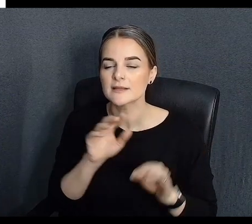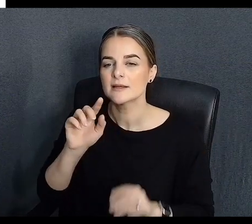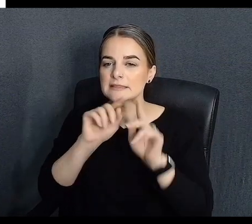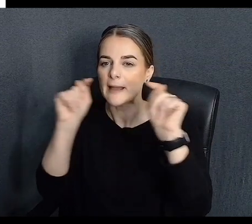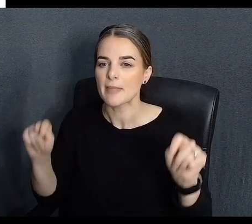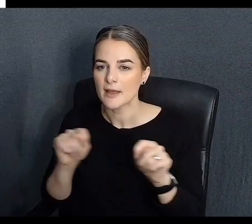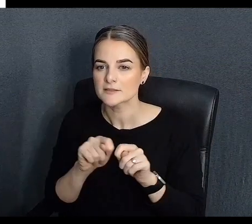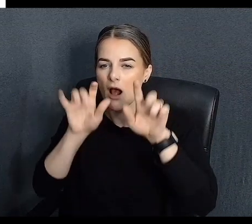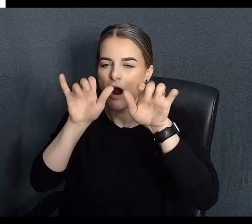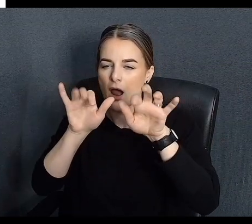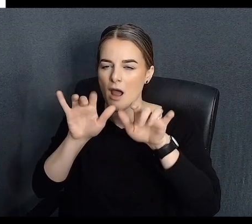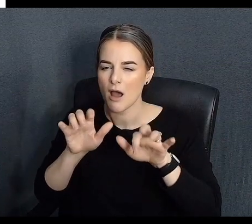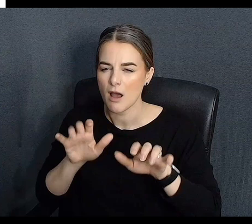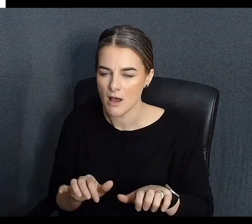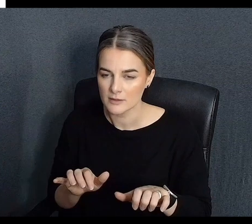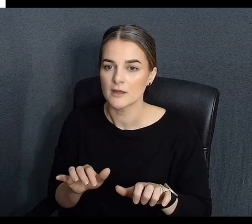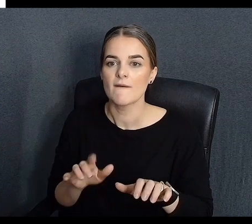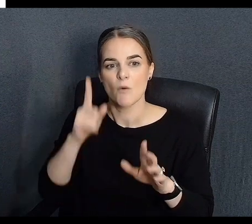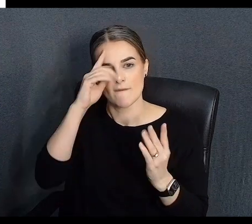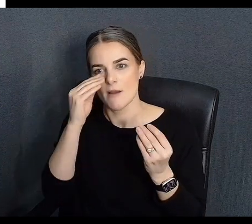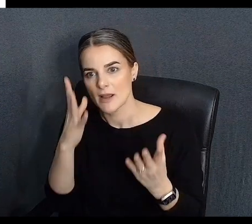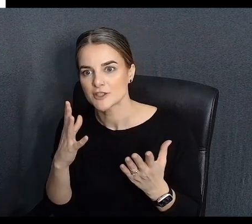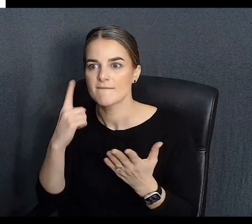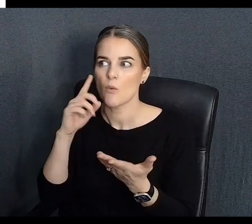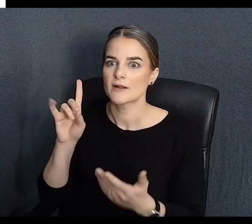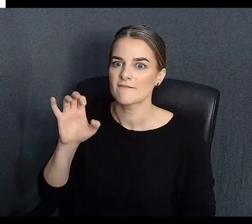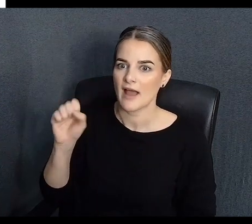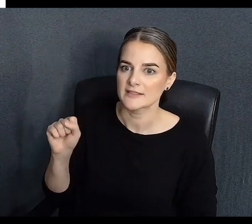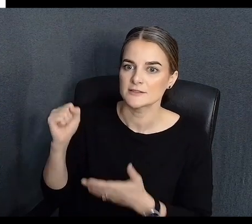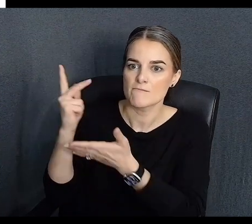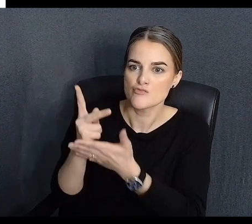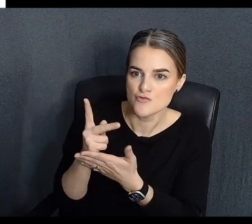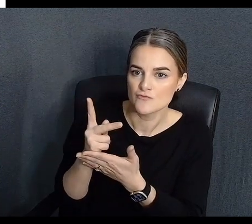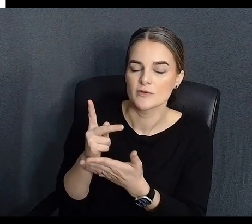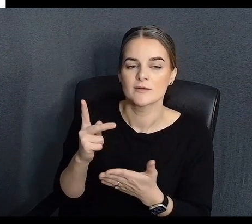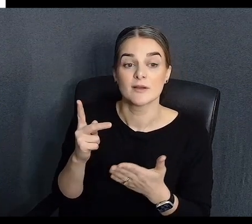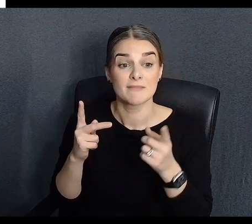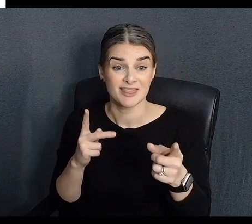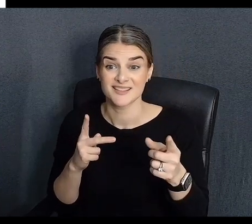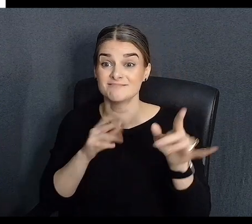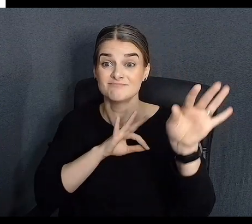to get the devices approved. But here's just a list that goes over the basic information that you need.